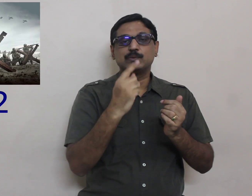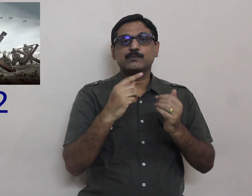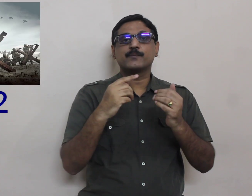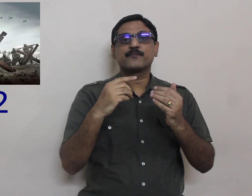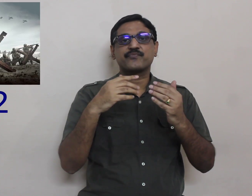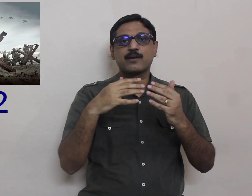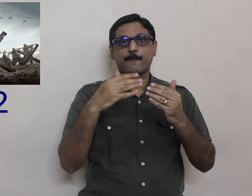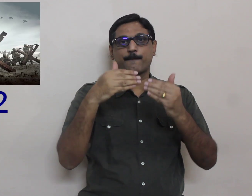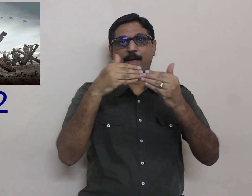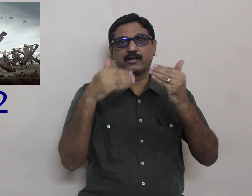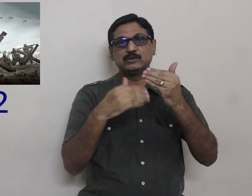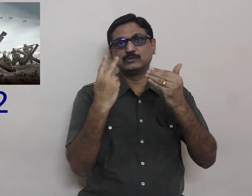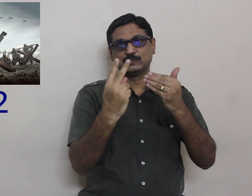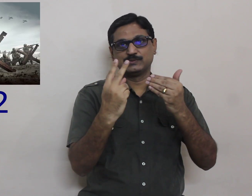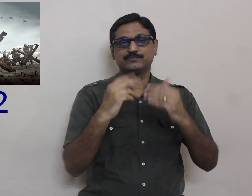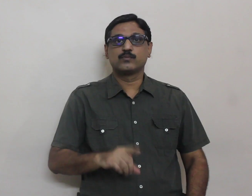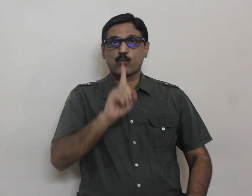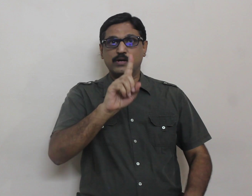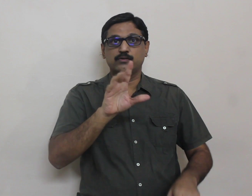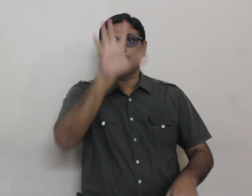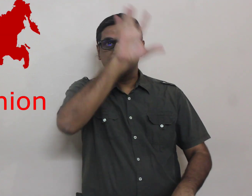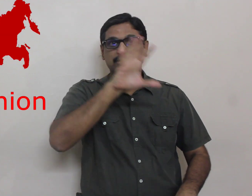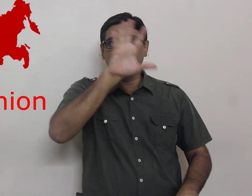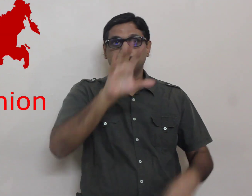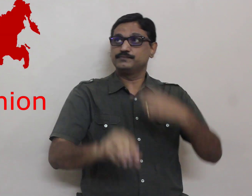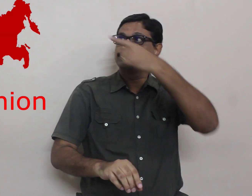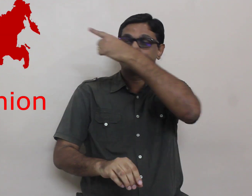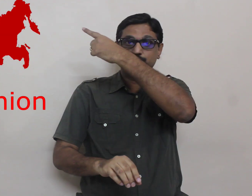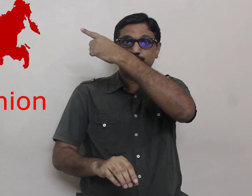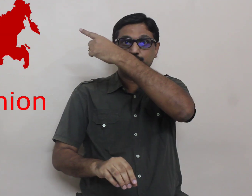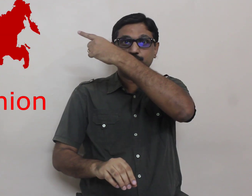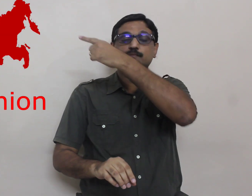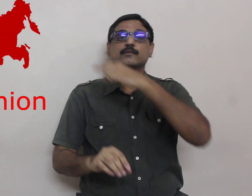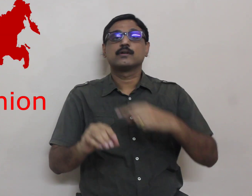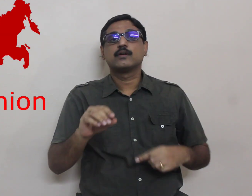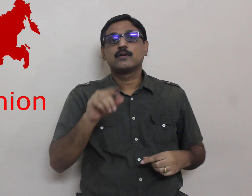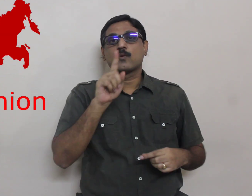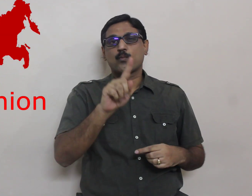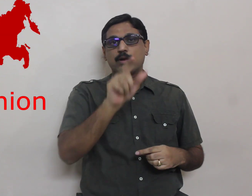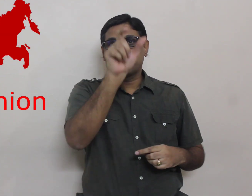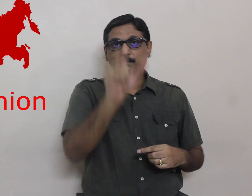Now, I'll tell you all about World War 2 Part 2